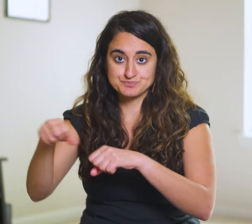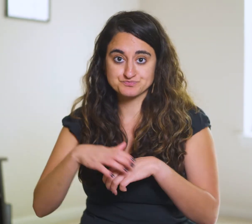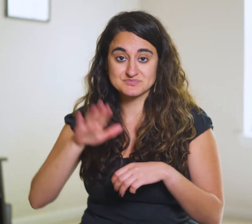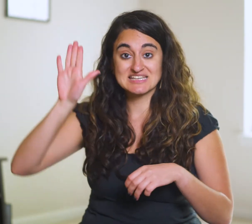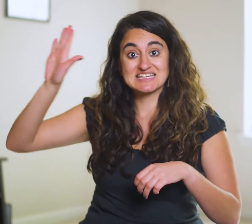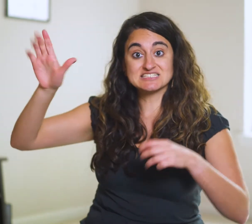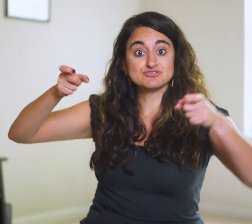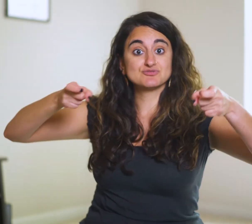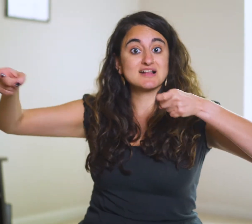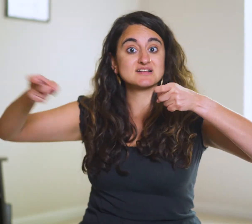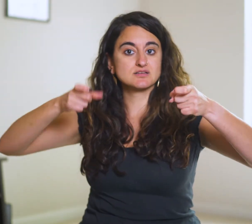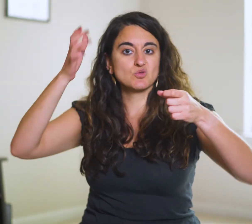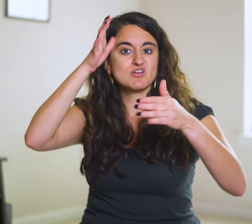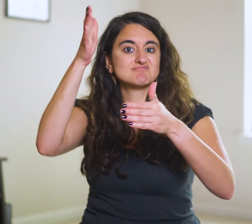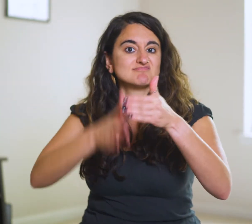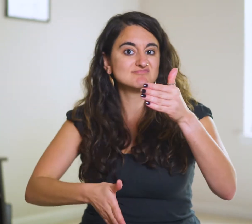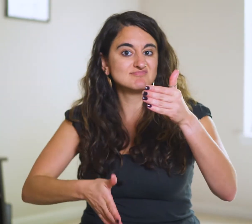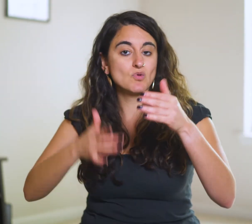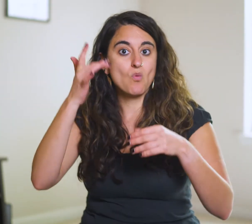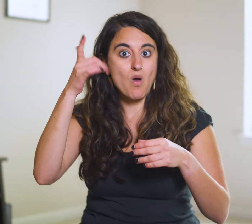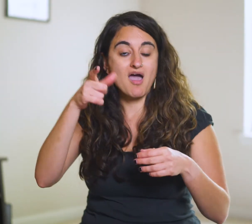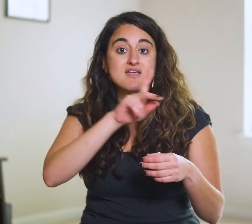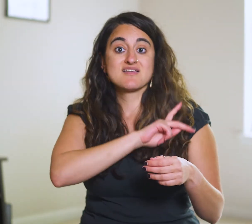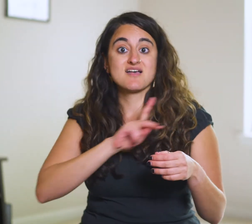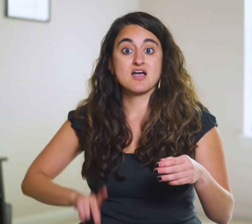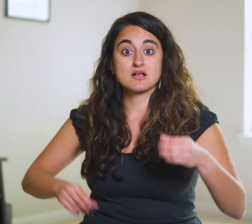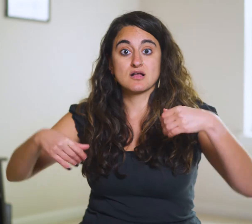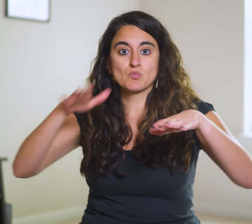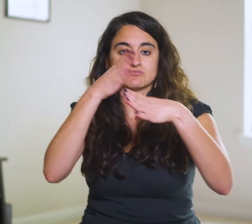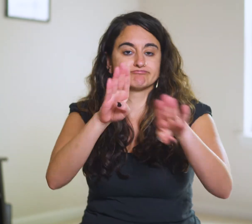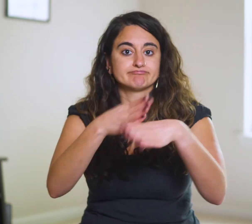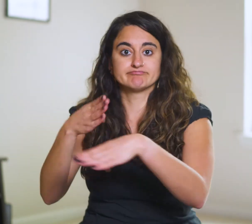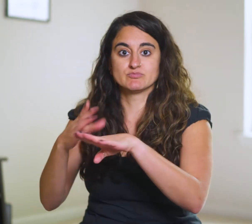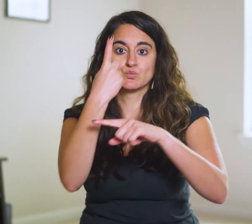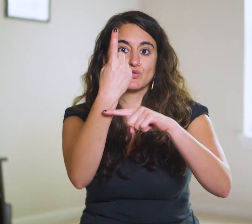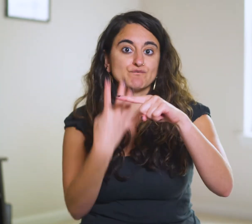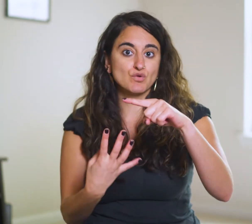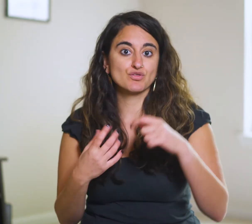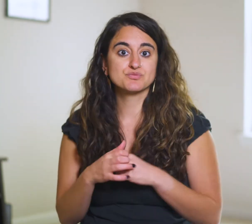His reign will end when his kingdom is divided into fourths.